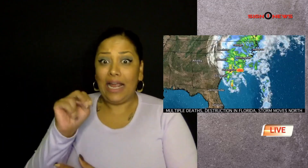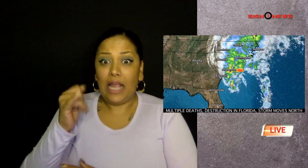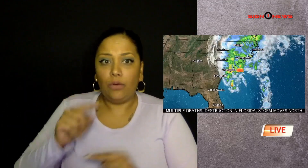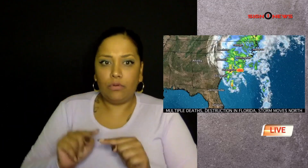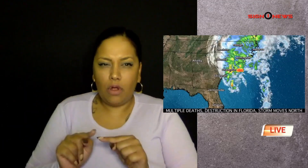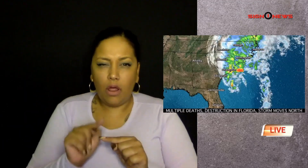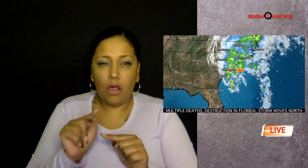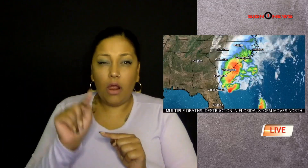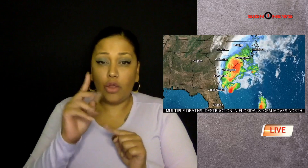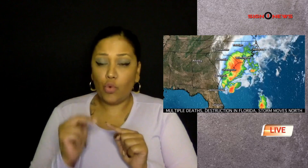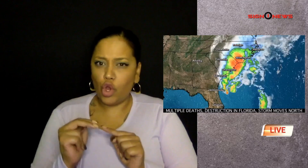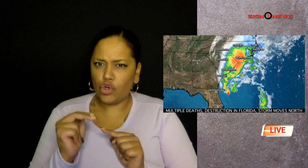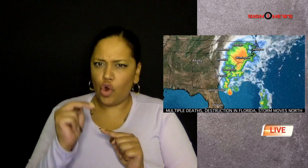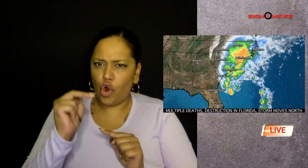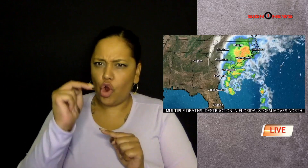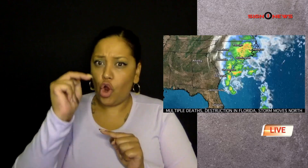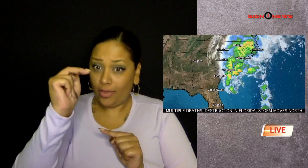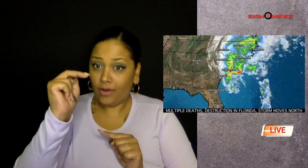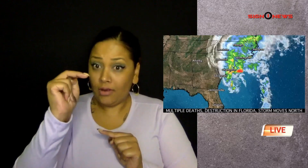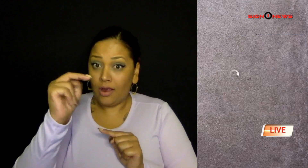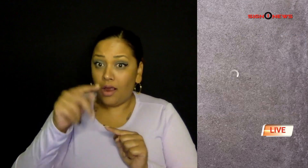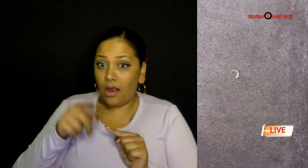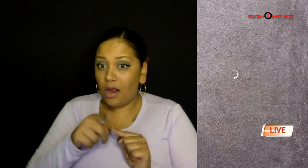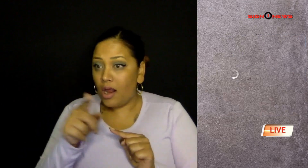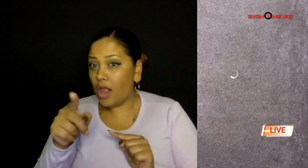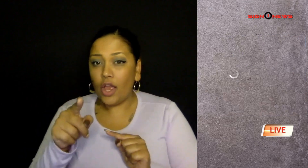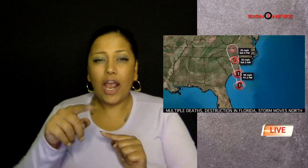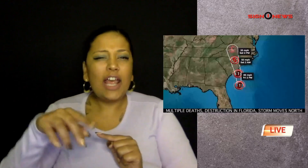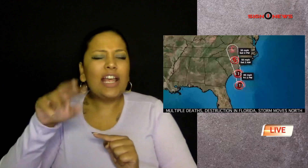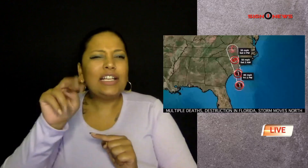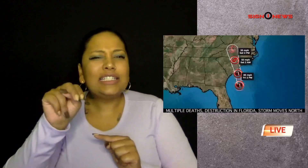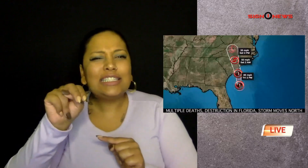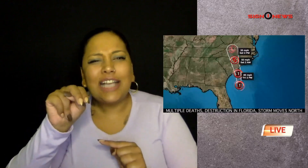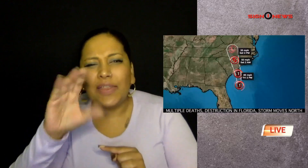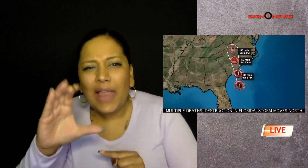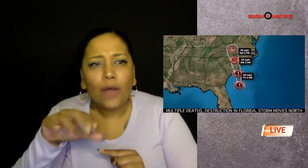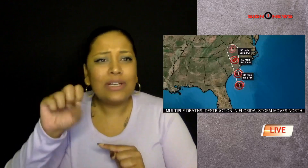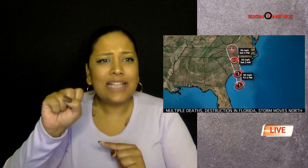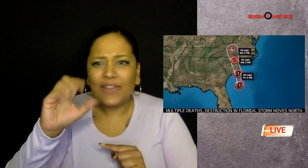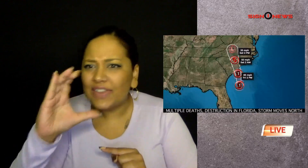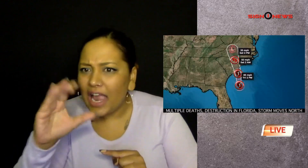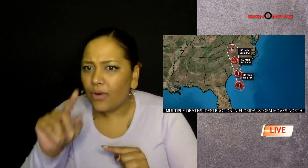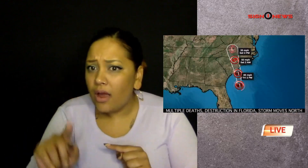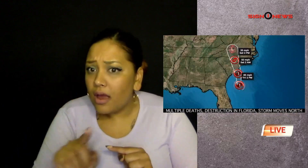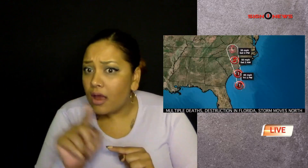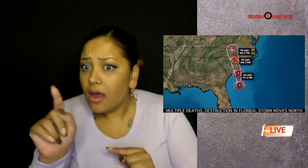But now as Ian moves up north towards the Carolinas and Northern, Georgia.